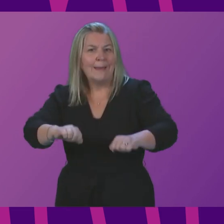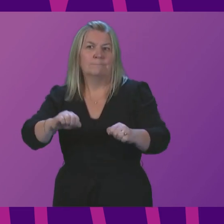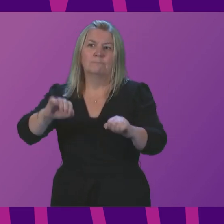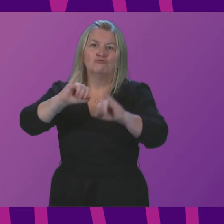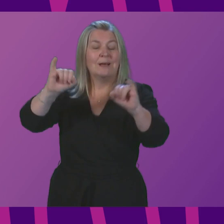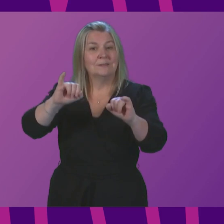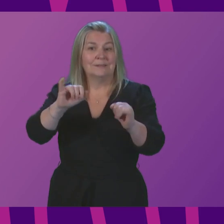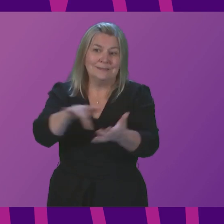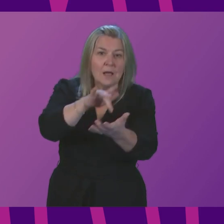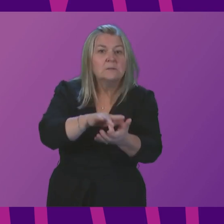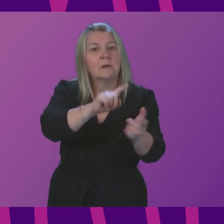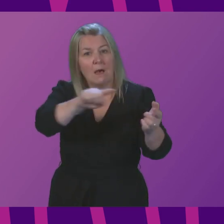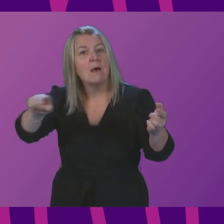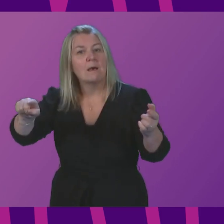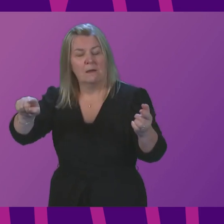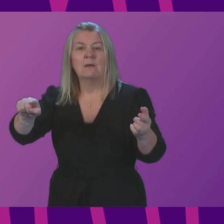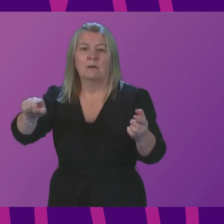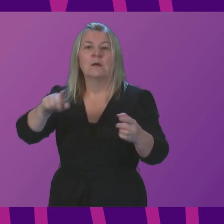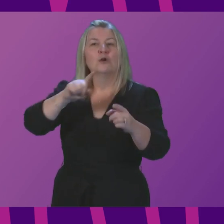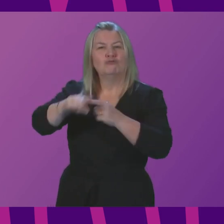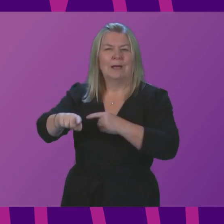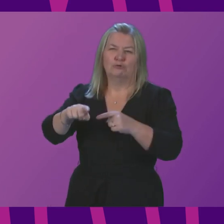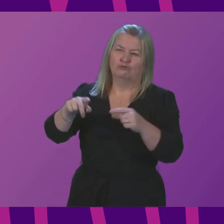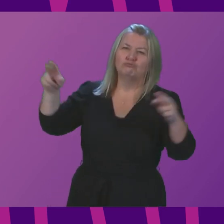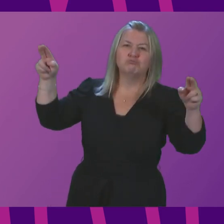to help cut the waiting lists in specialist support services.